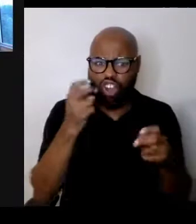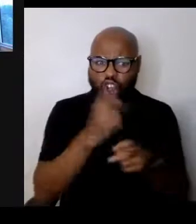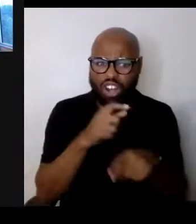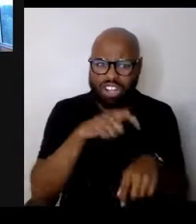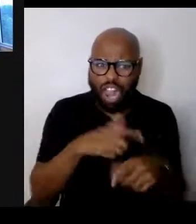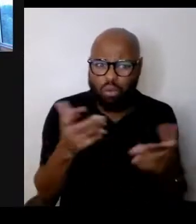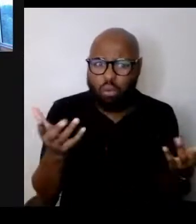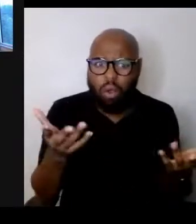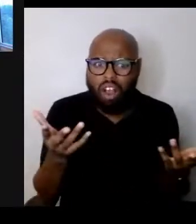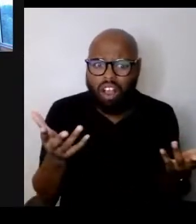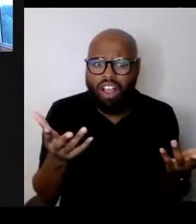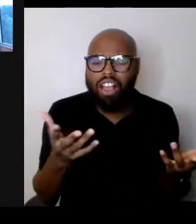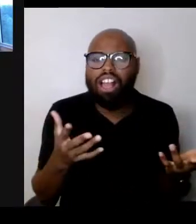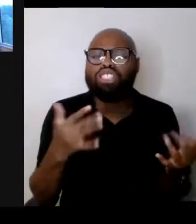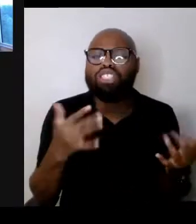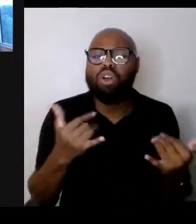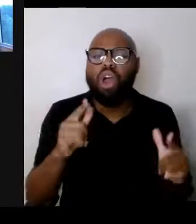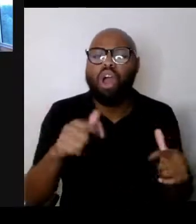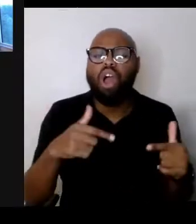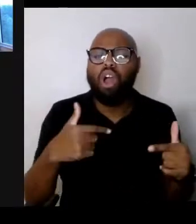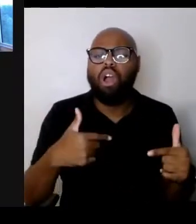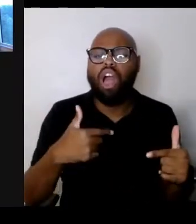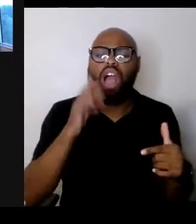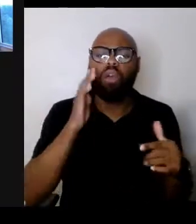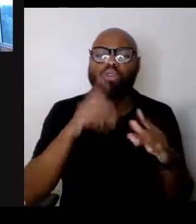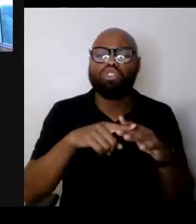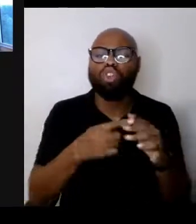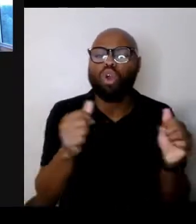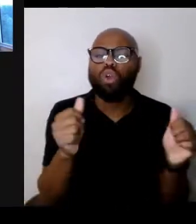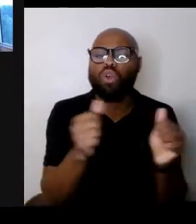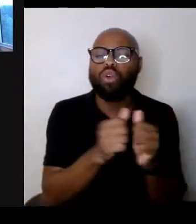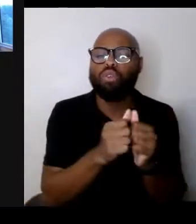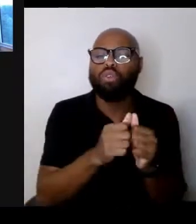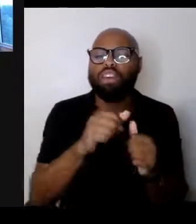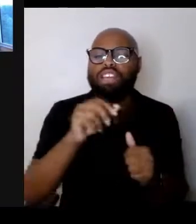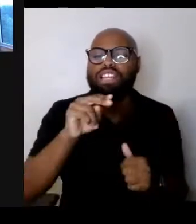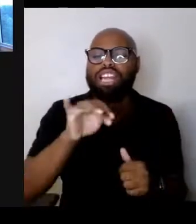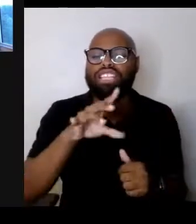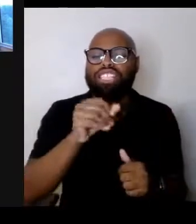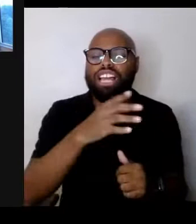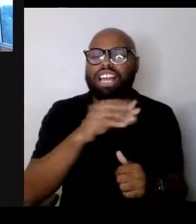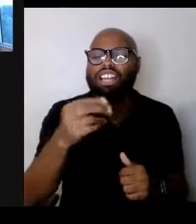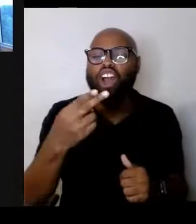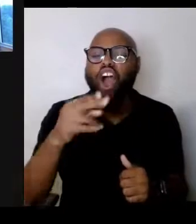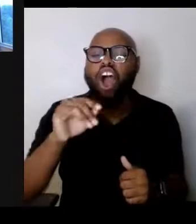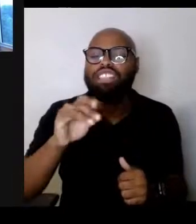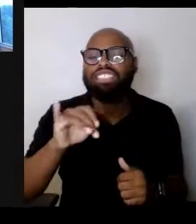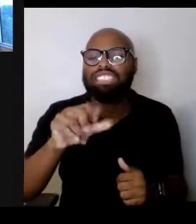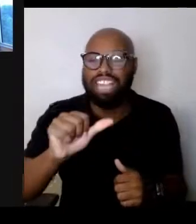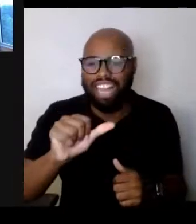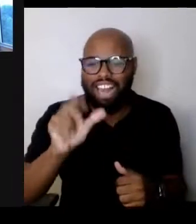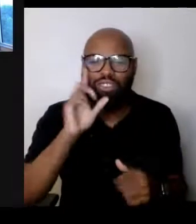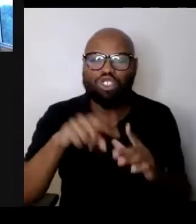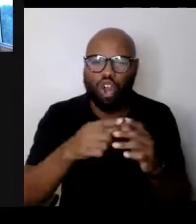So I'll get started with Naischa and Husniye. Husniye, let's start with you, and then we're gonna move to-- - Yeah.